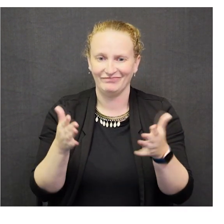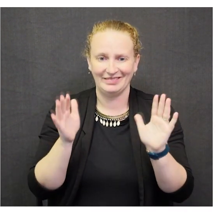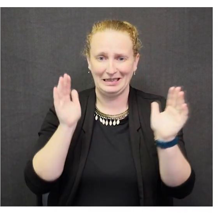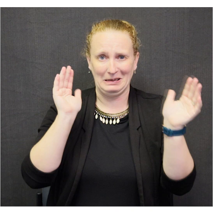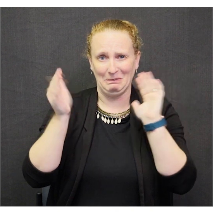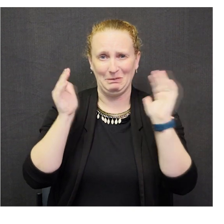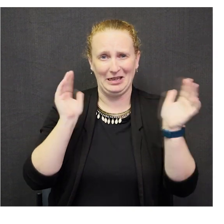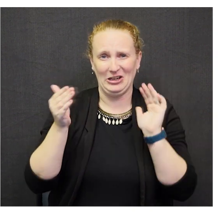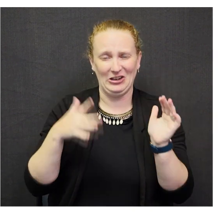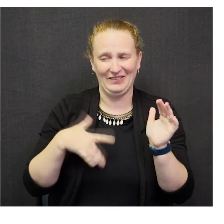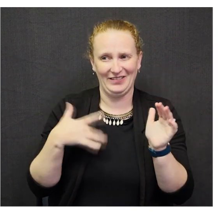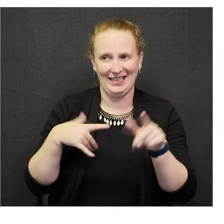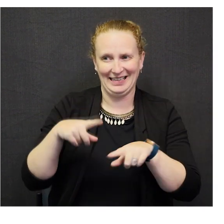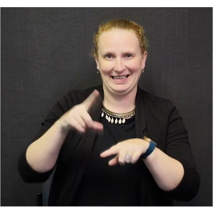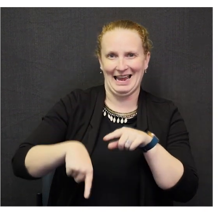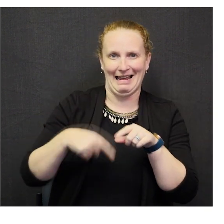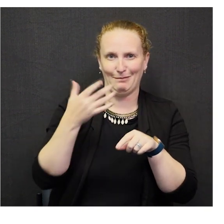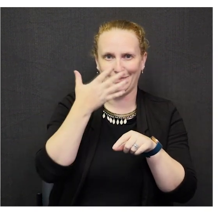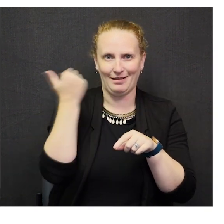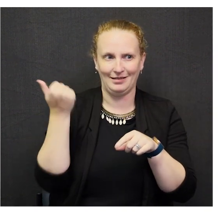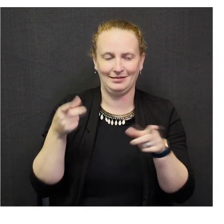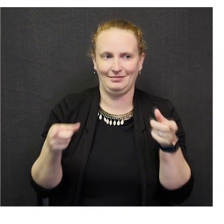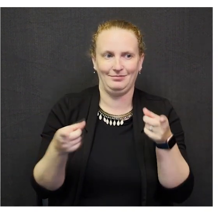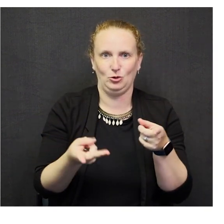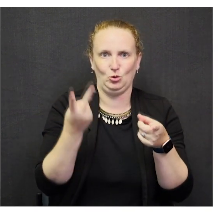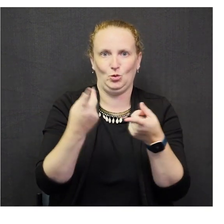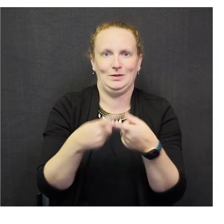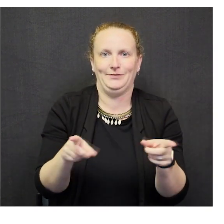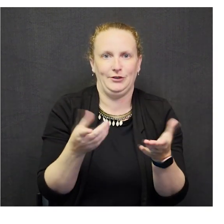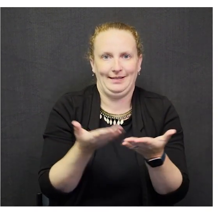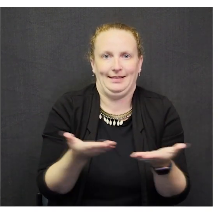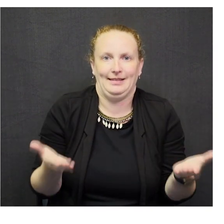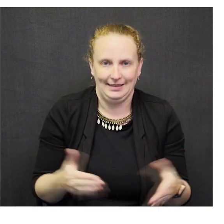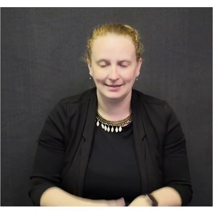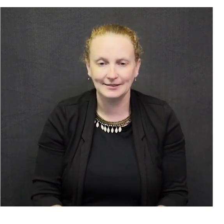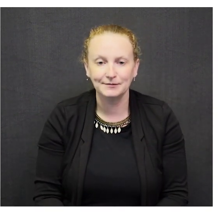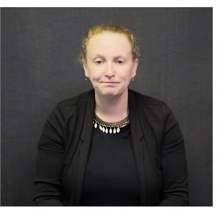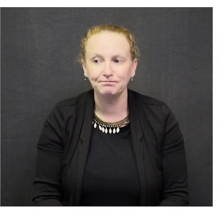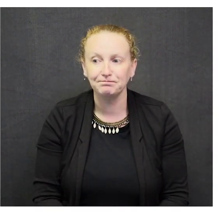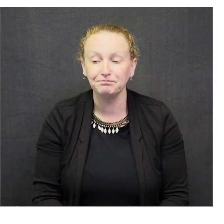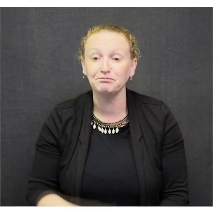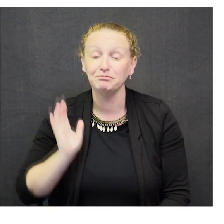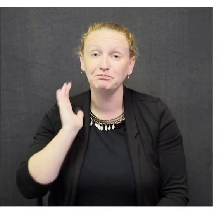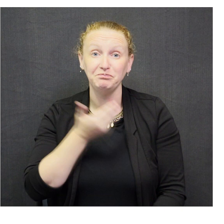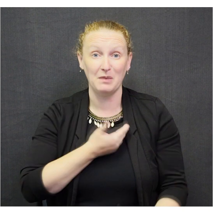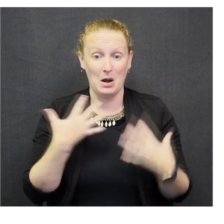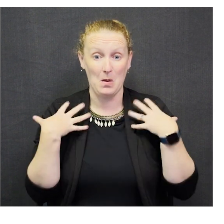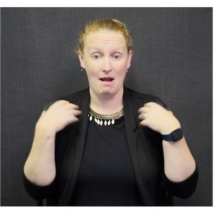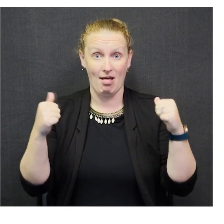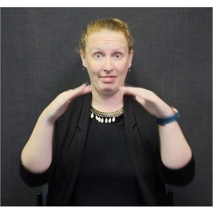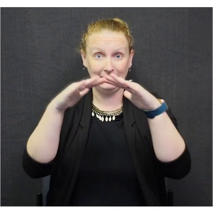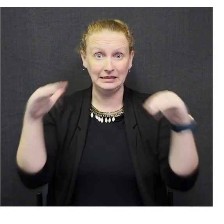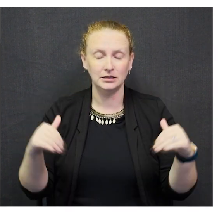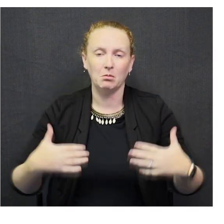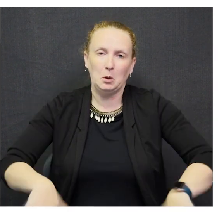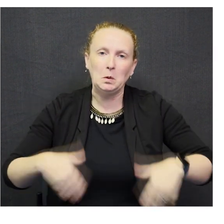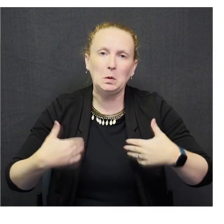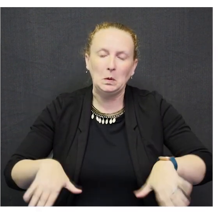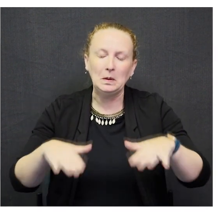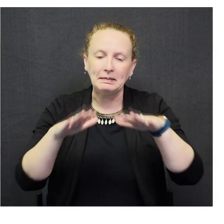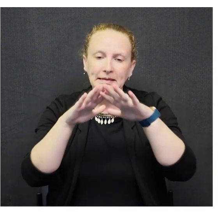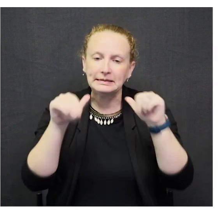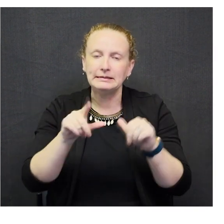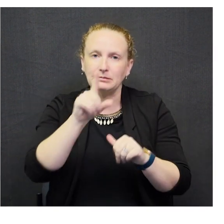So, you know, at CHA the system is very robust of any patient calling in who required